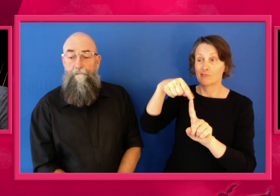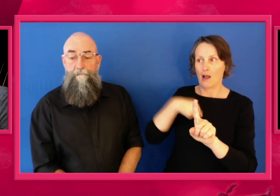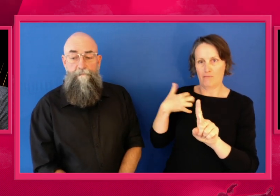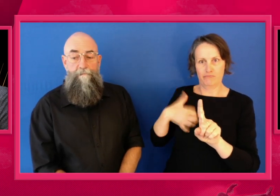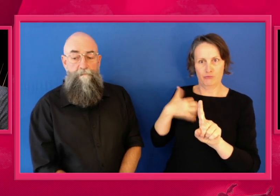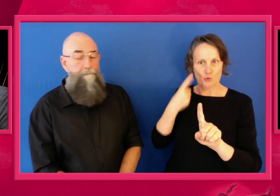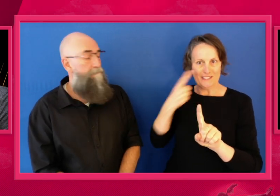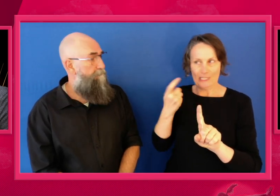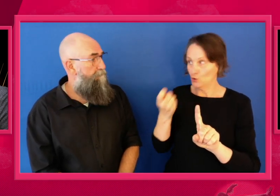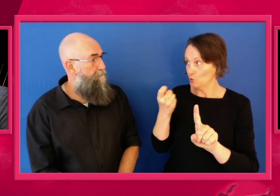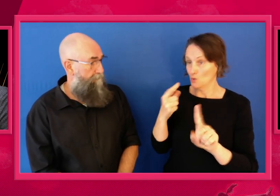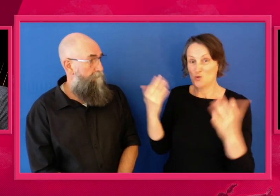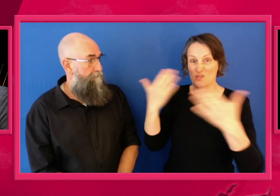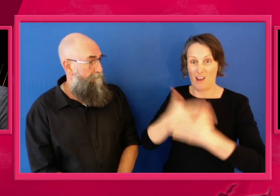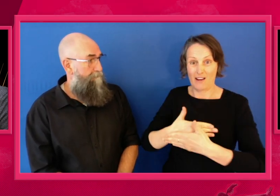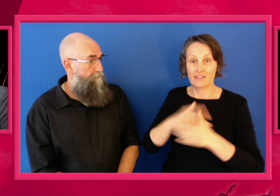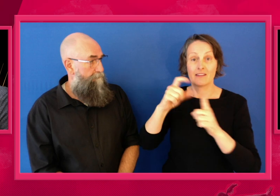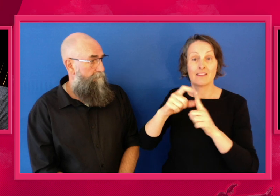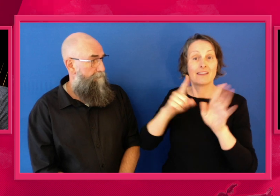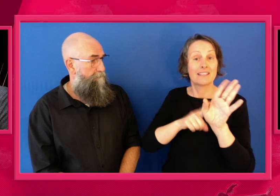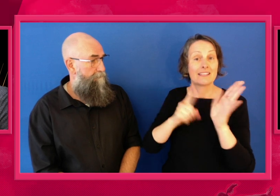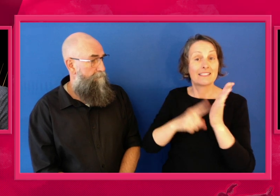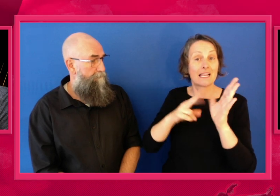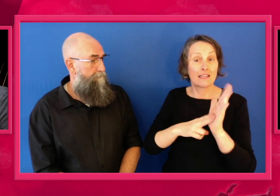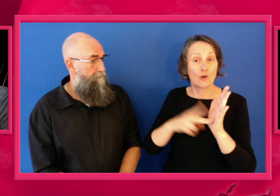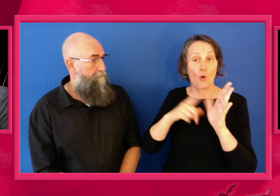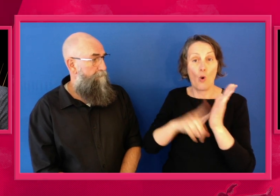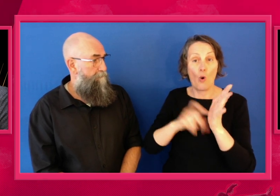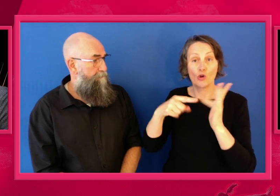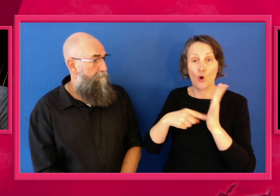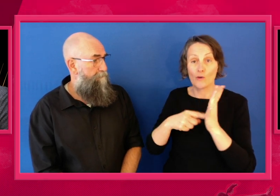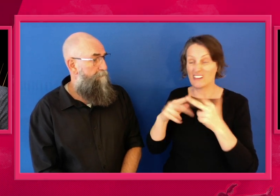in action later on this evening, Dylan Alcott, you would be absolutely unstoppable, I think.